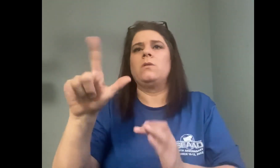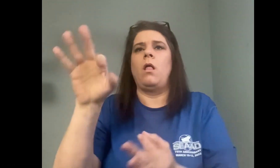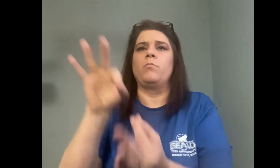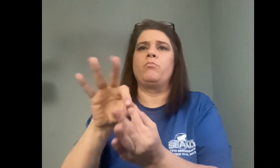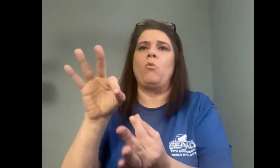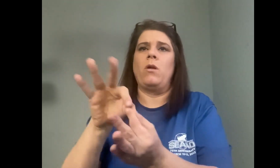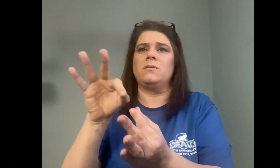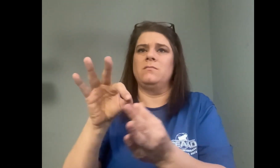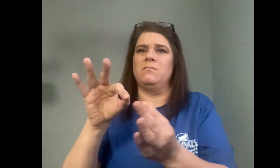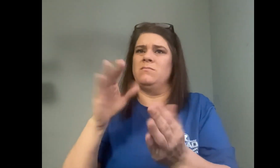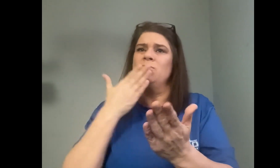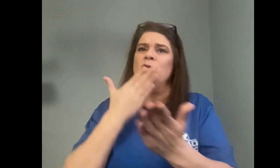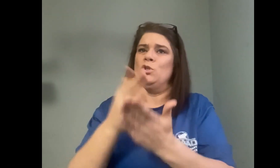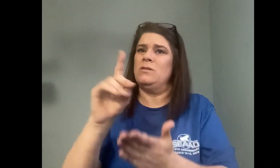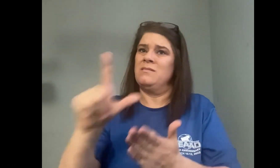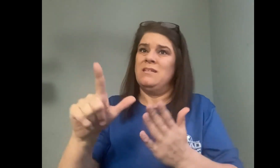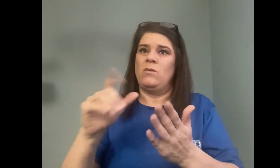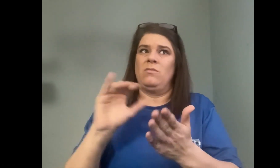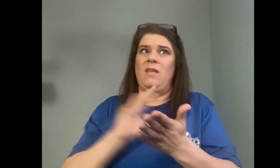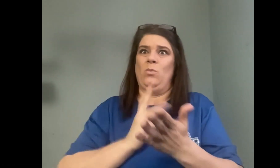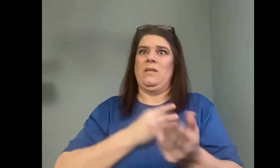the really good price that we were able to negotiate?